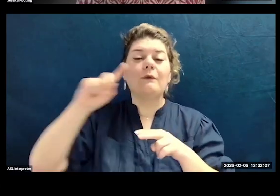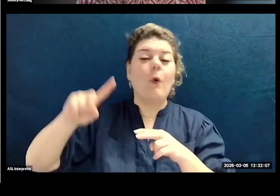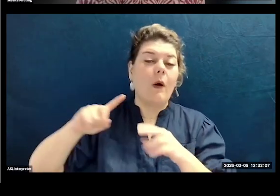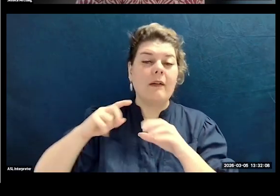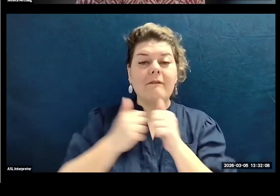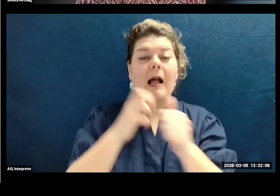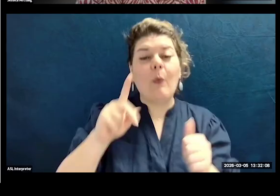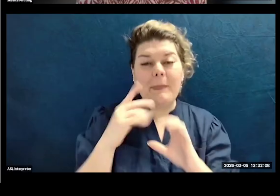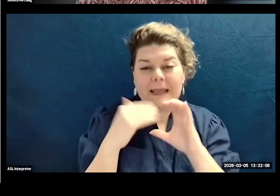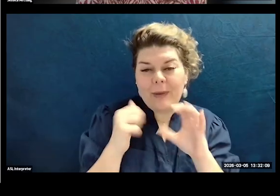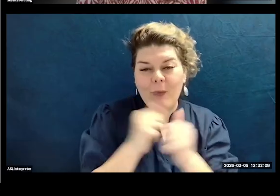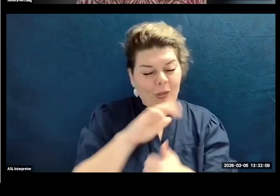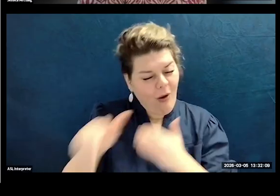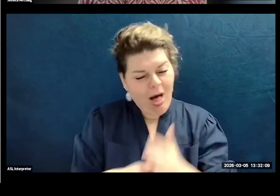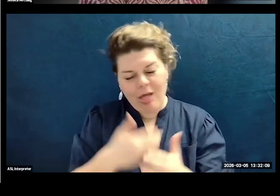with all of the resources from today's session.